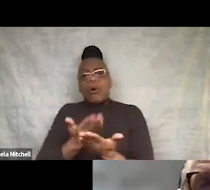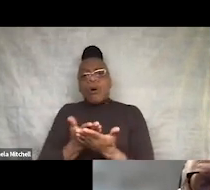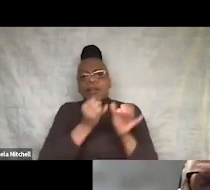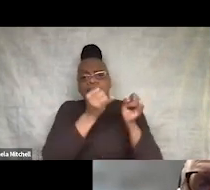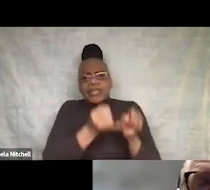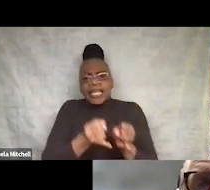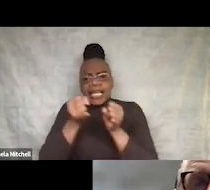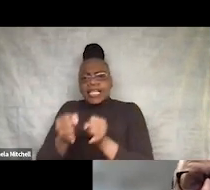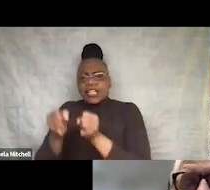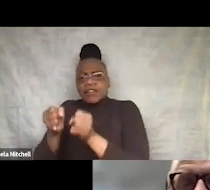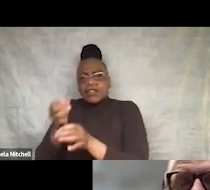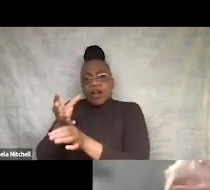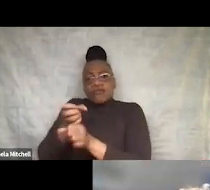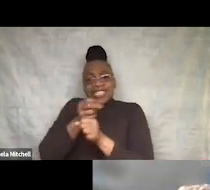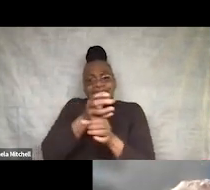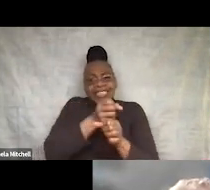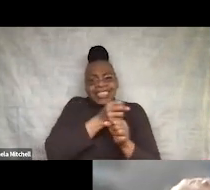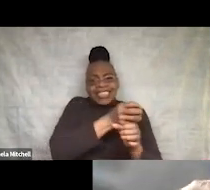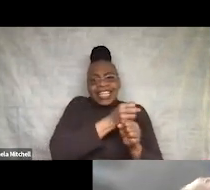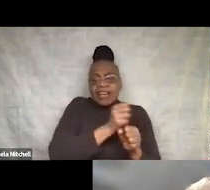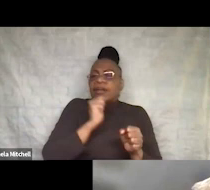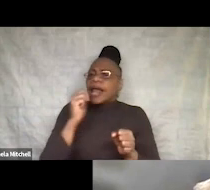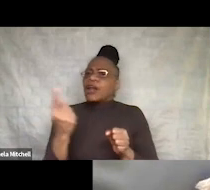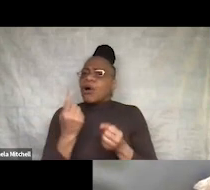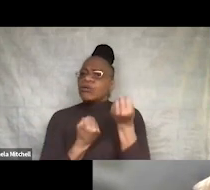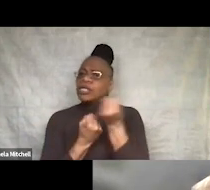are receiving, right, not only supports in terms of healing,